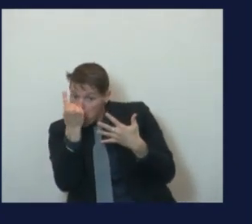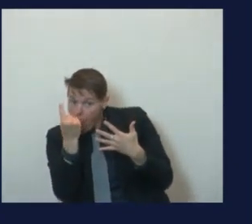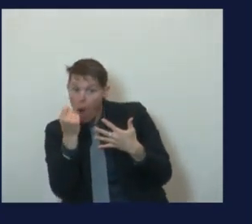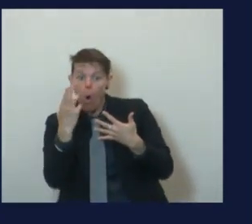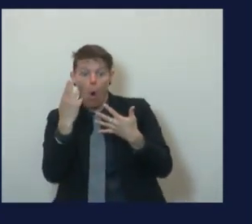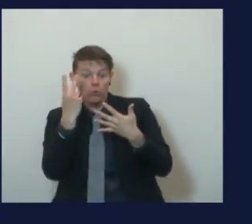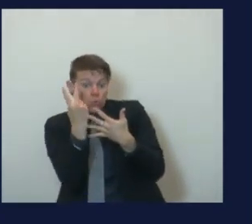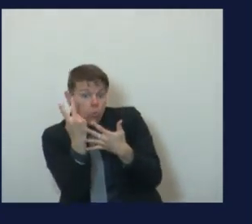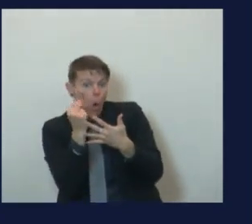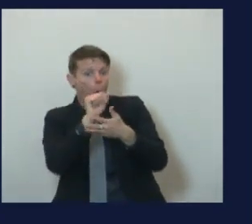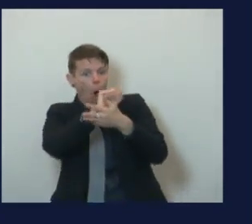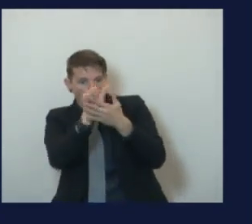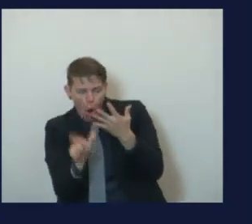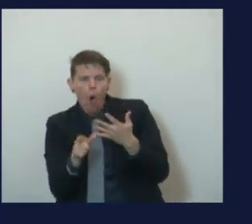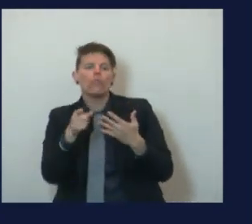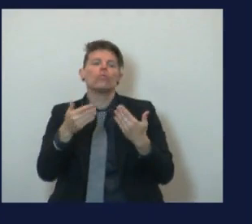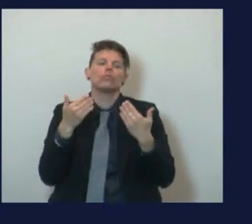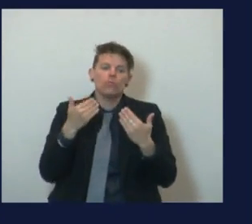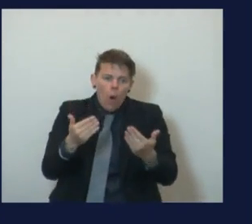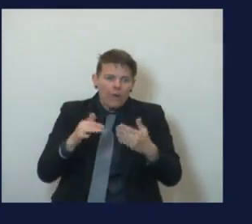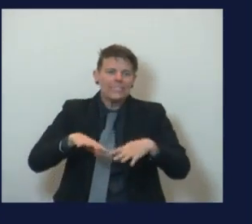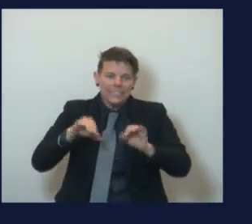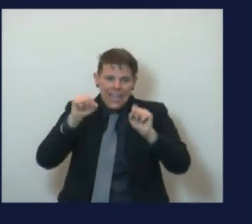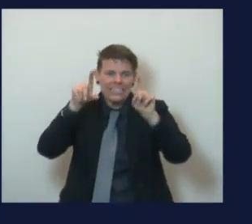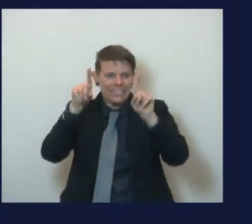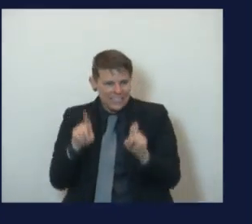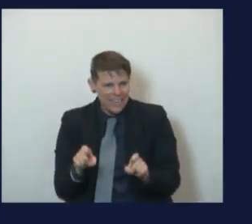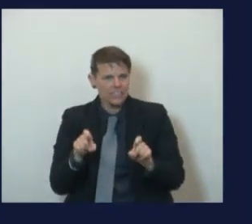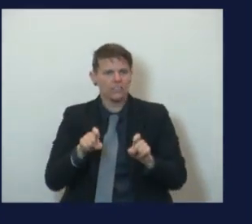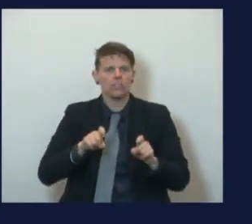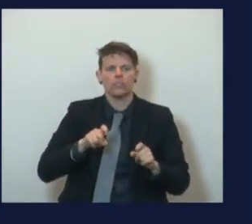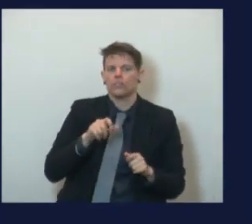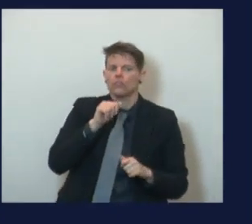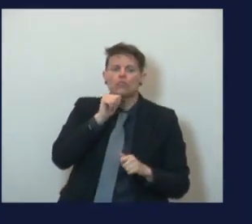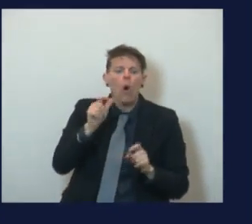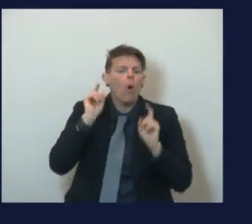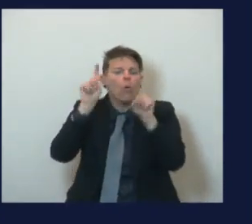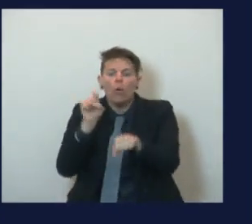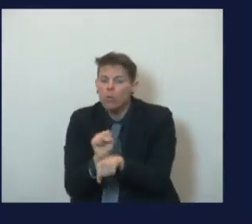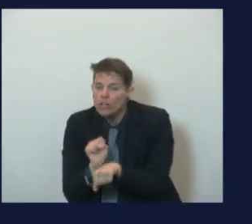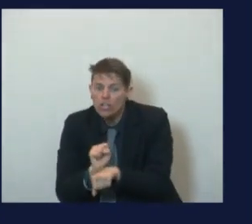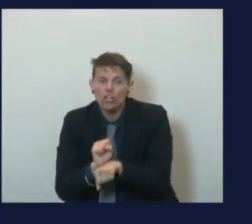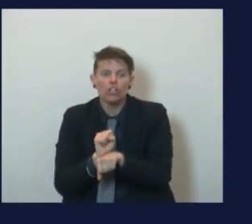DO NOT GO OUT IF YOU HAVE ANY OF THOSE THINGS. AND LET US TEST YOU.